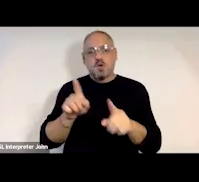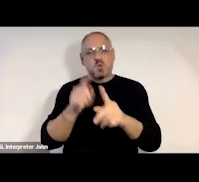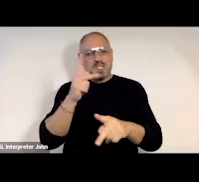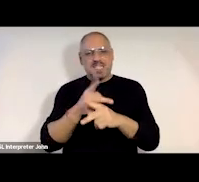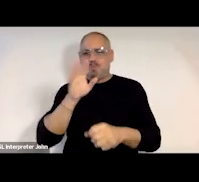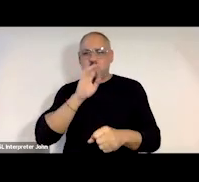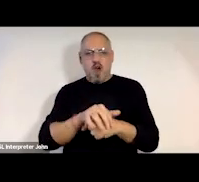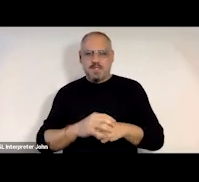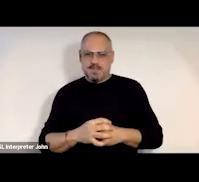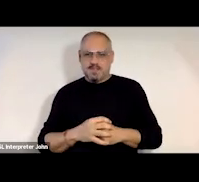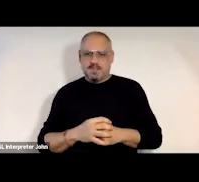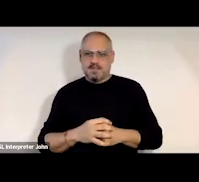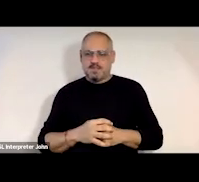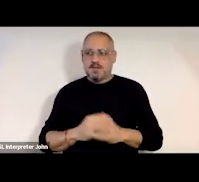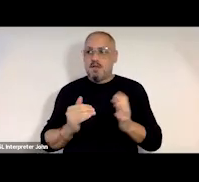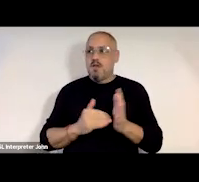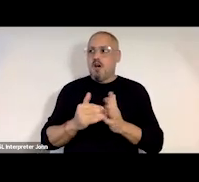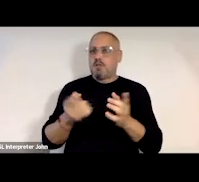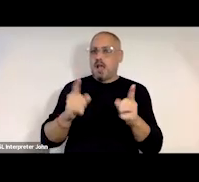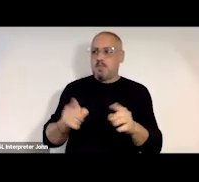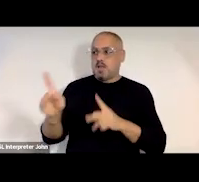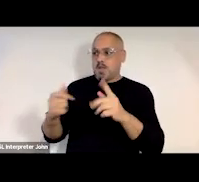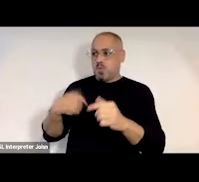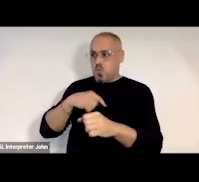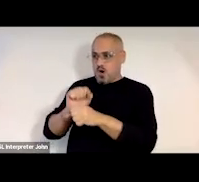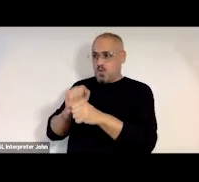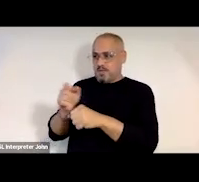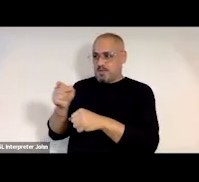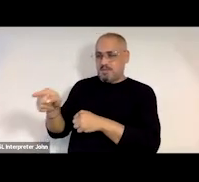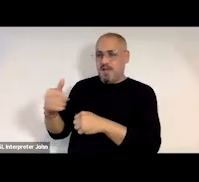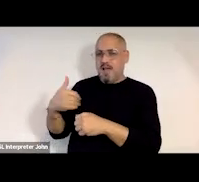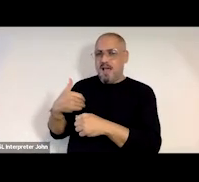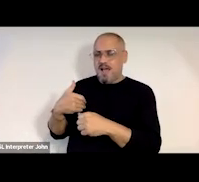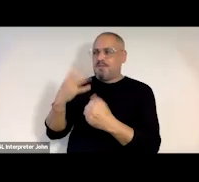And oftentimes, for the folks that we work with, they have had experiences